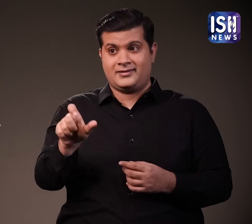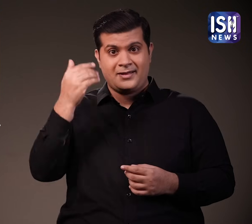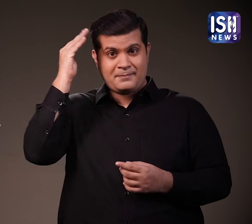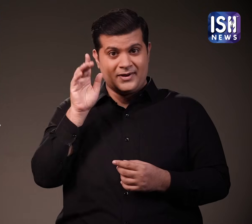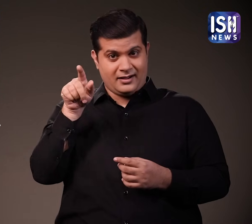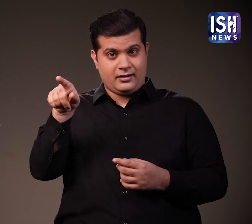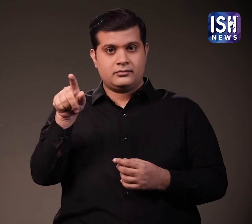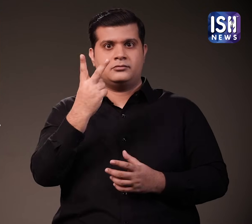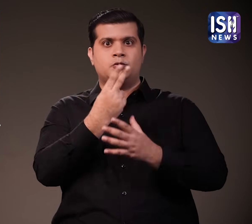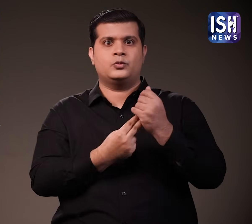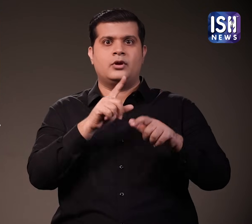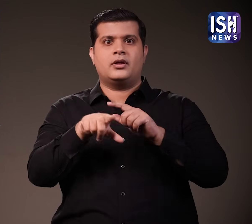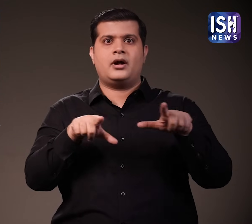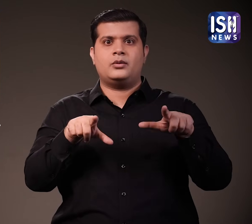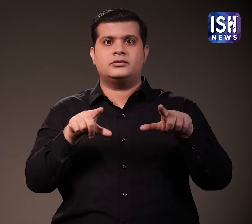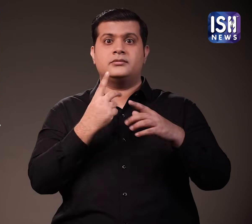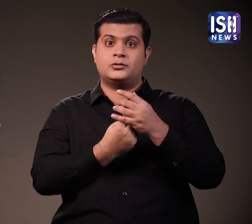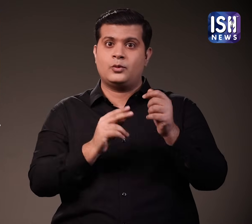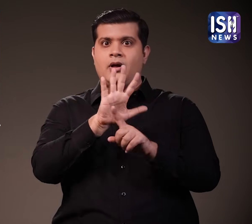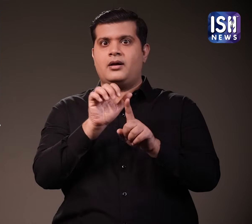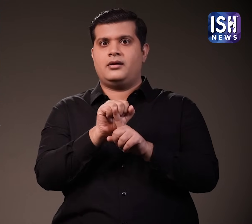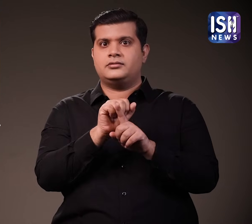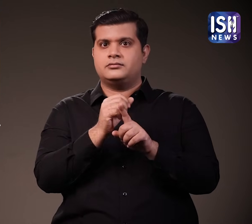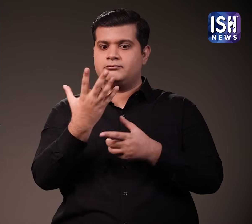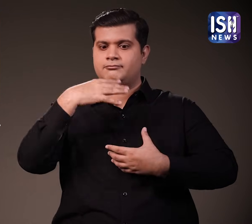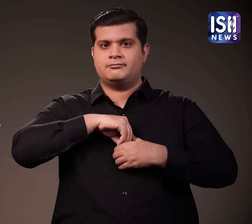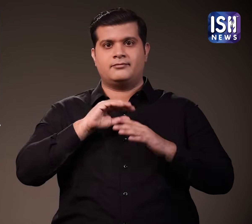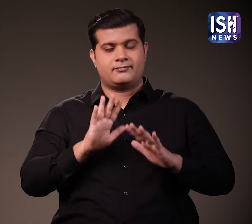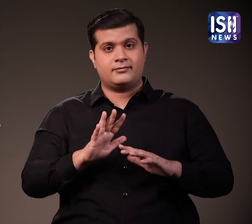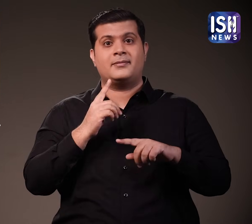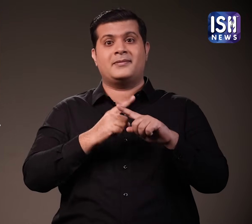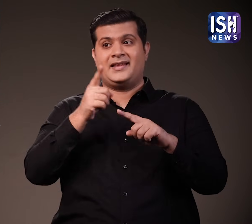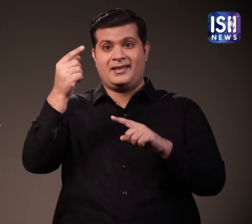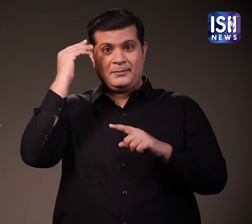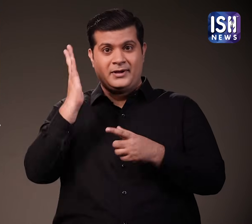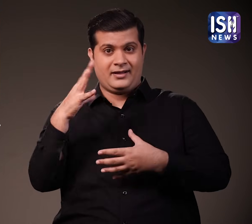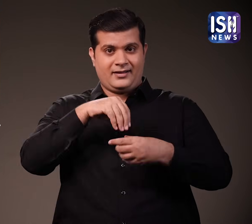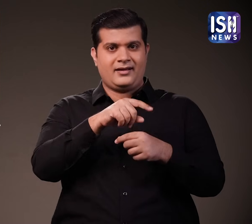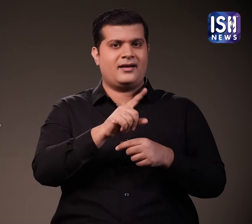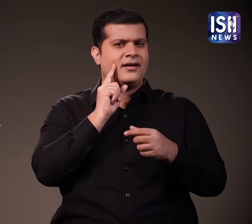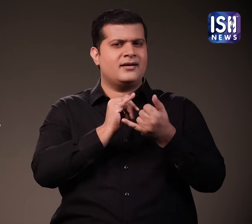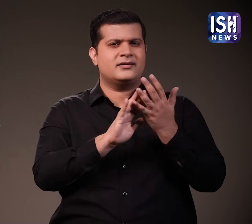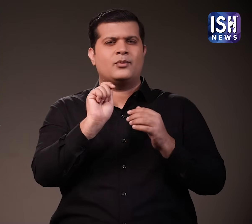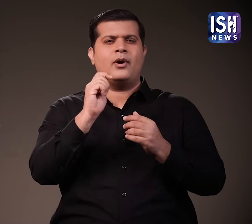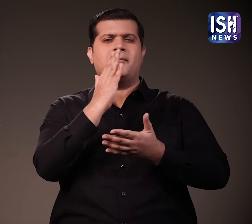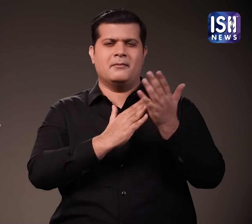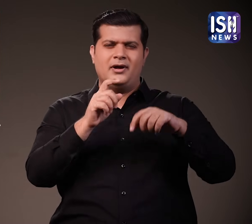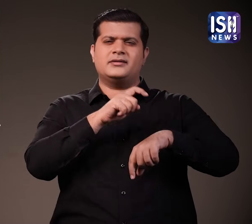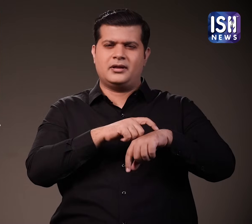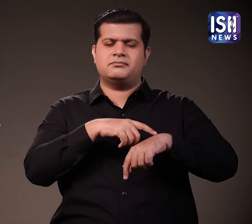She grew up learning two languages and started working with ISH four years ago, part-time.